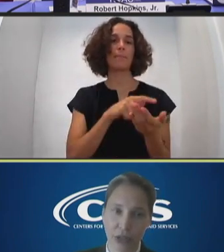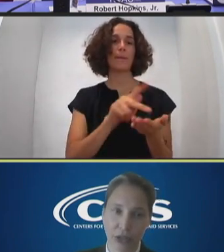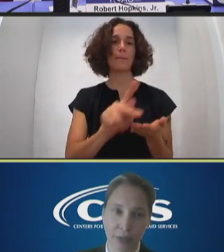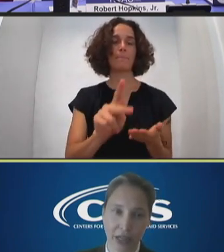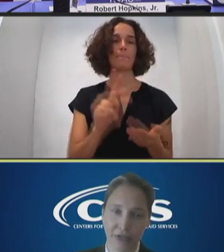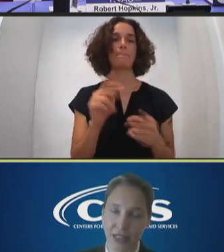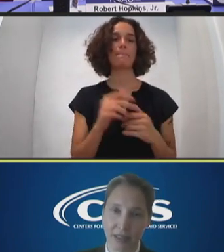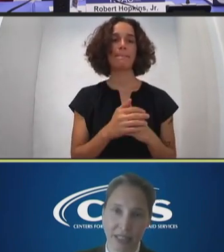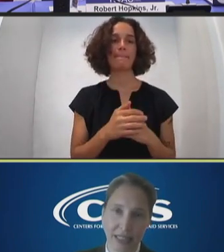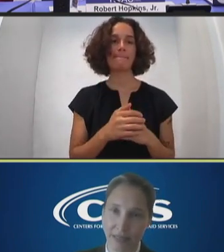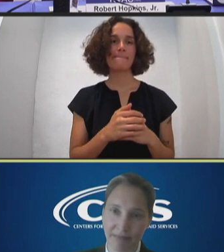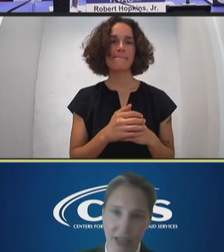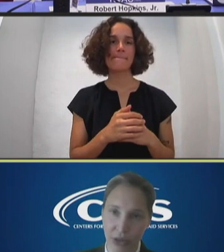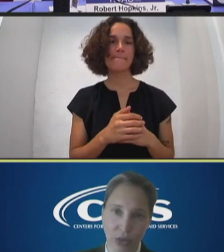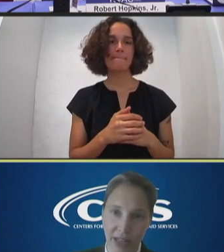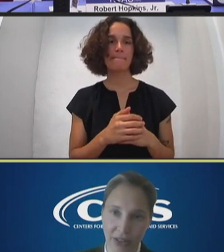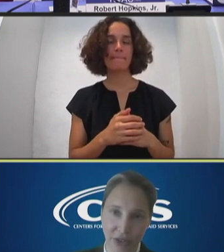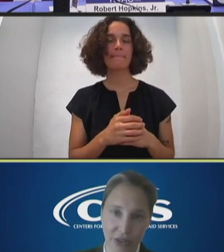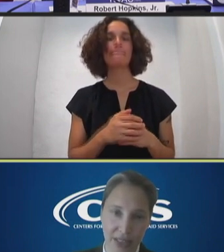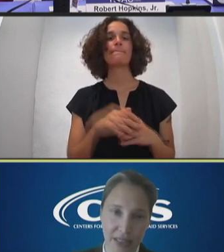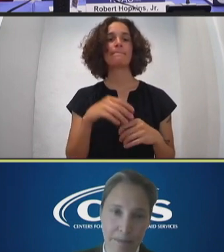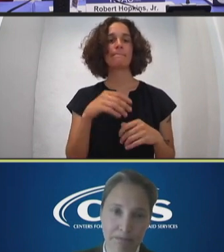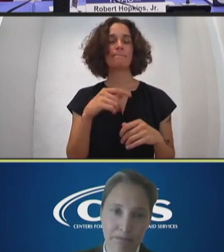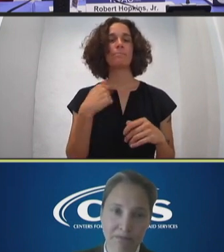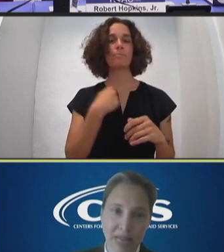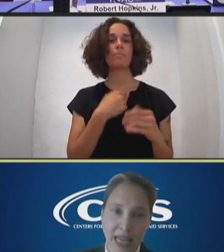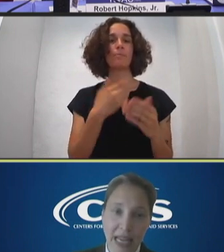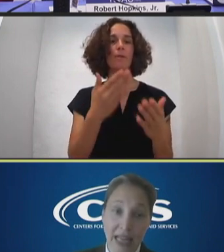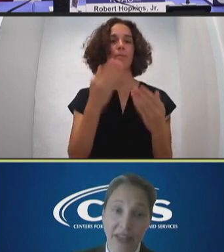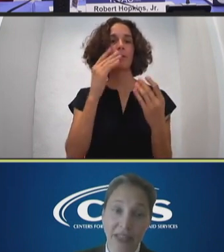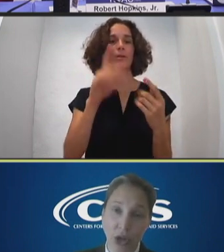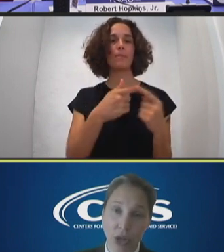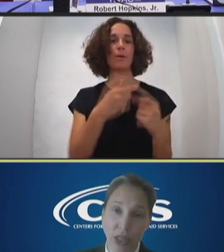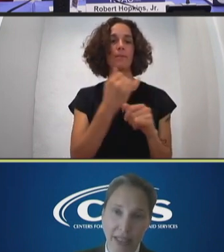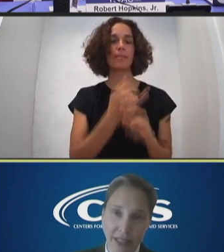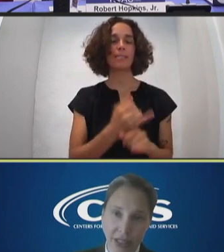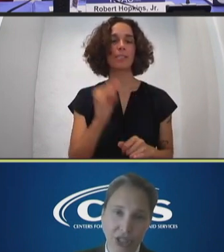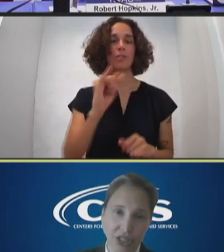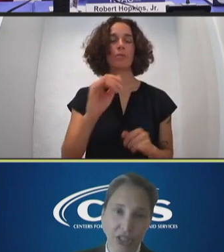term care facilities and a whole lot of other things. And that's all in addition